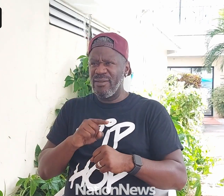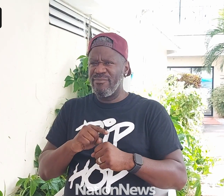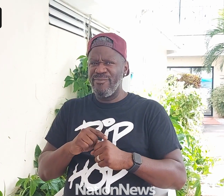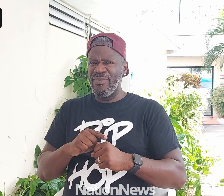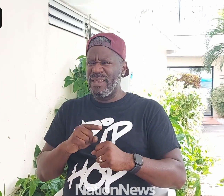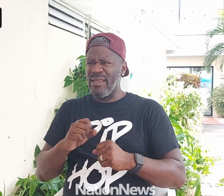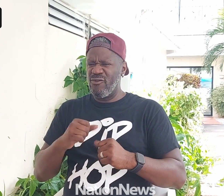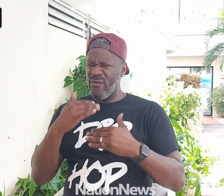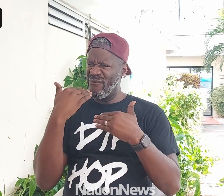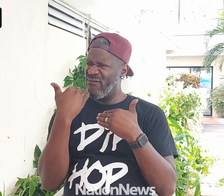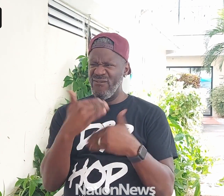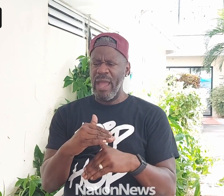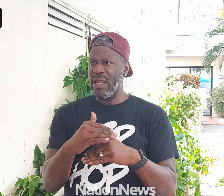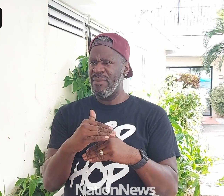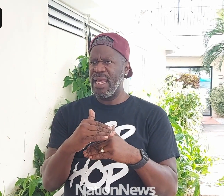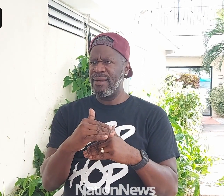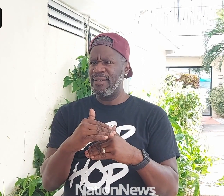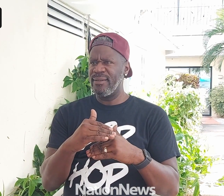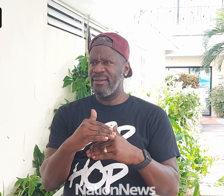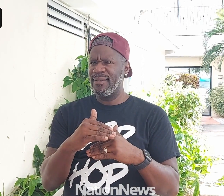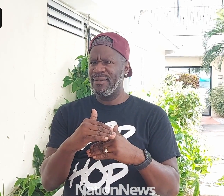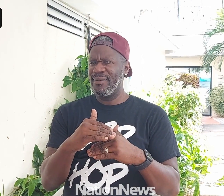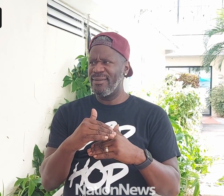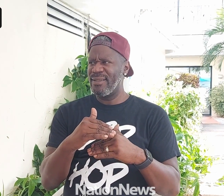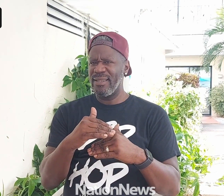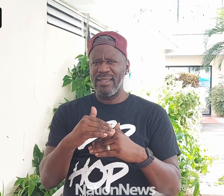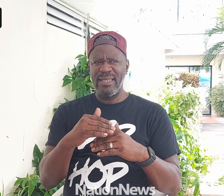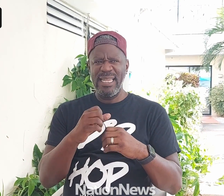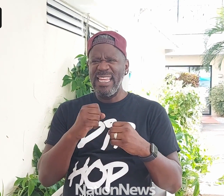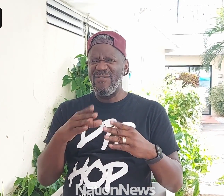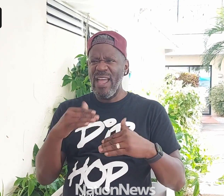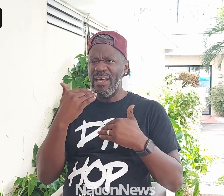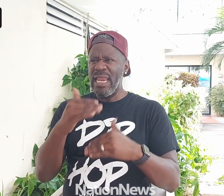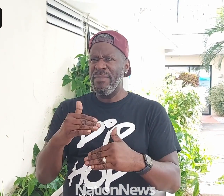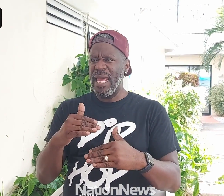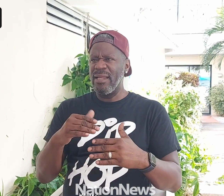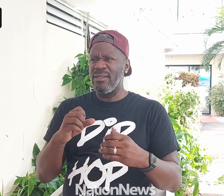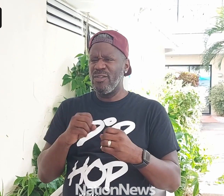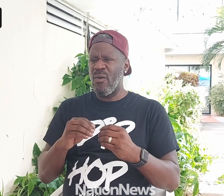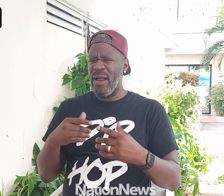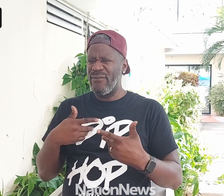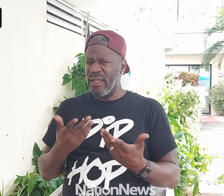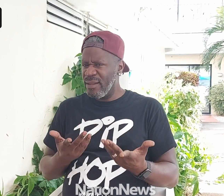opportunities or lack thereof so there have been very limited opportunities for members